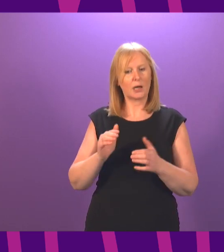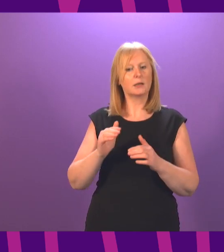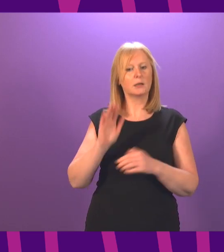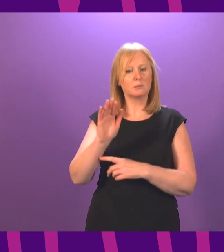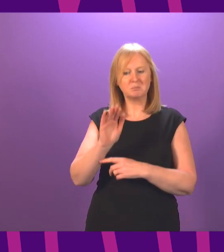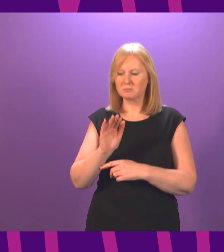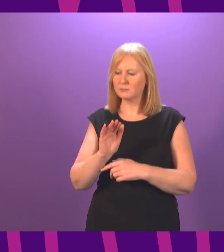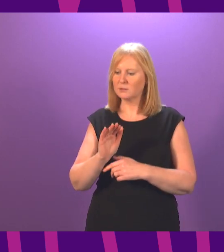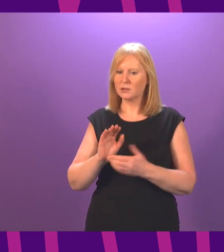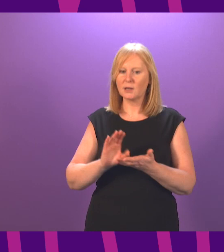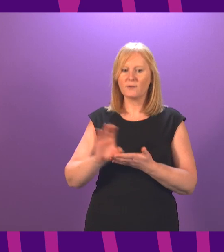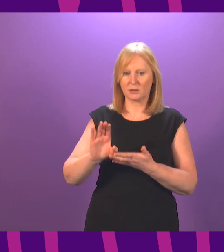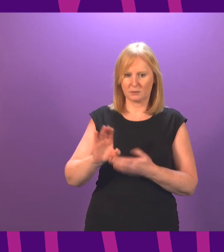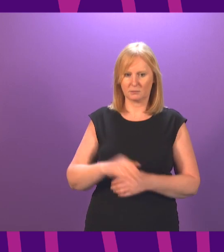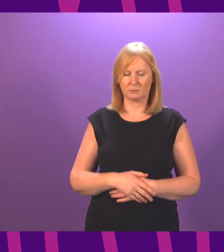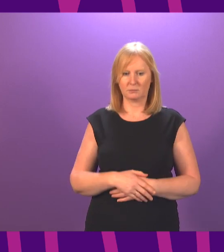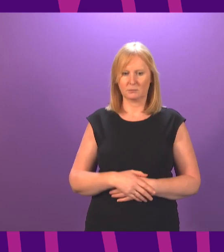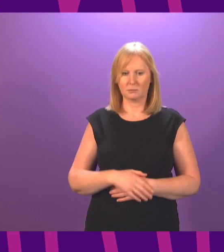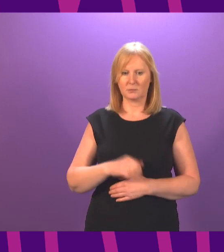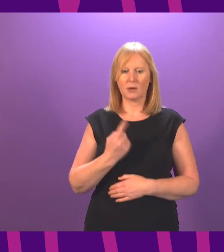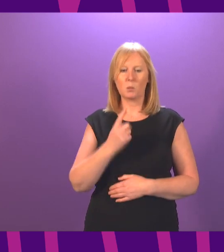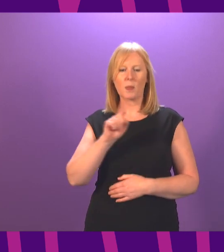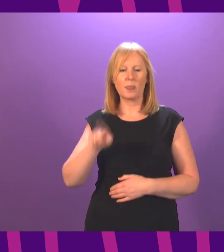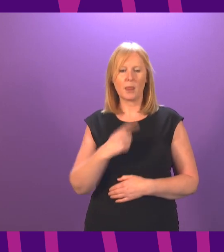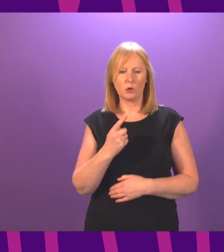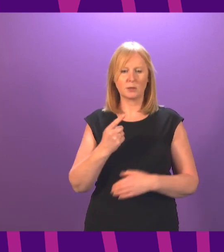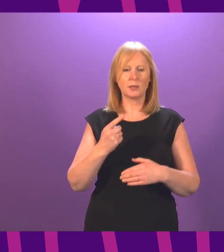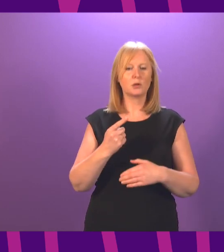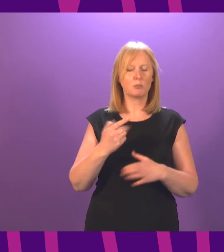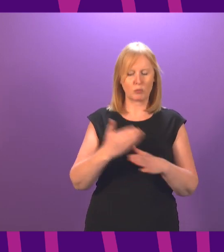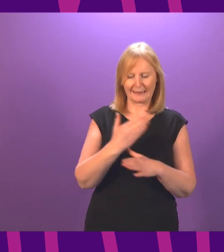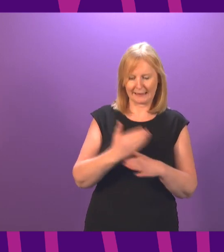and childcare practitioners. More than 1,000 practitioners and 40,000 families have benefited